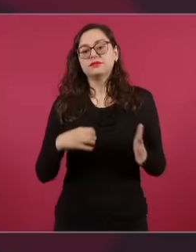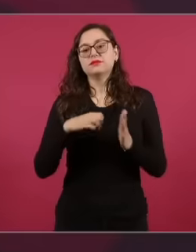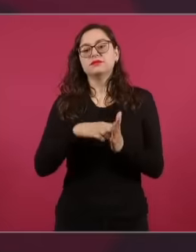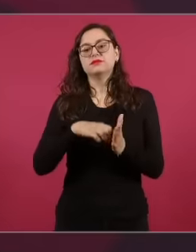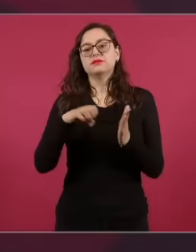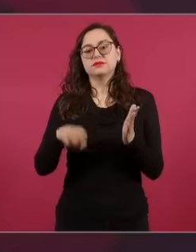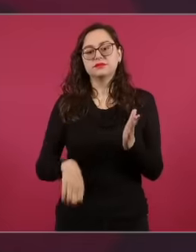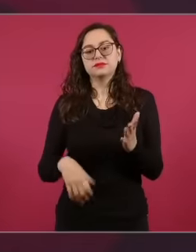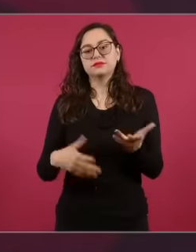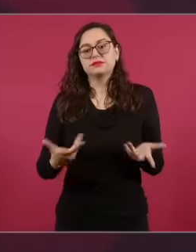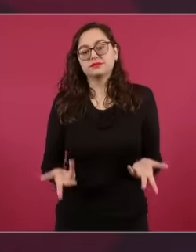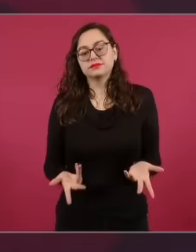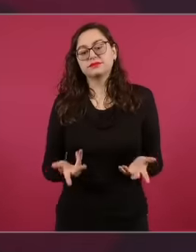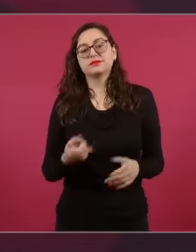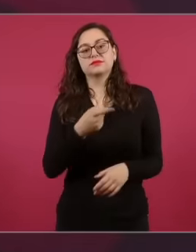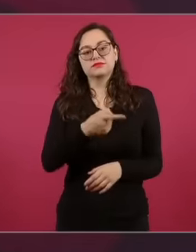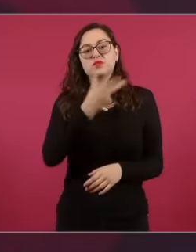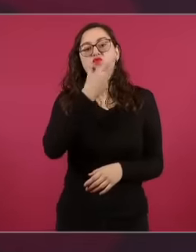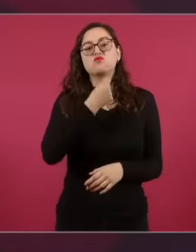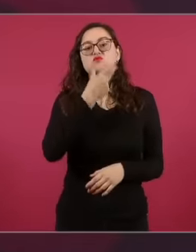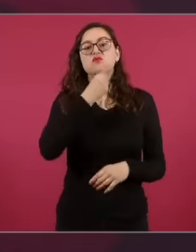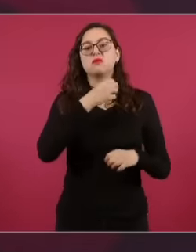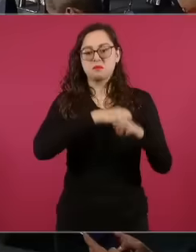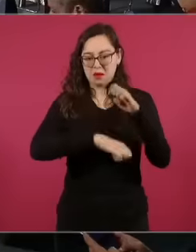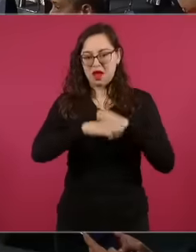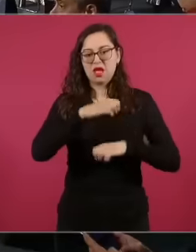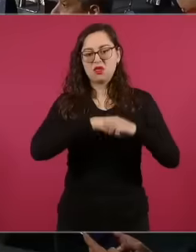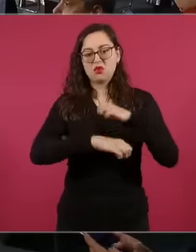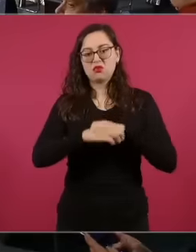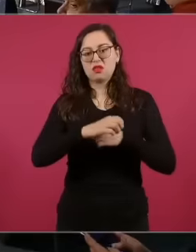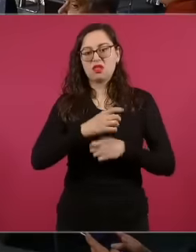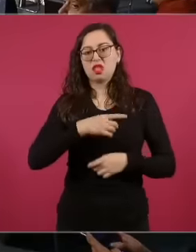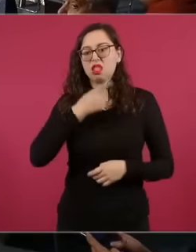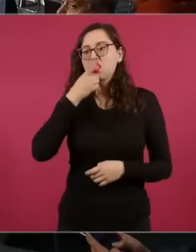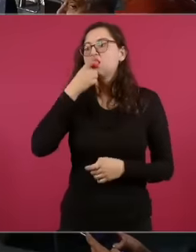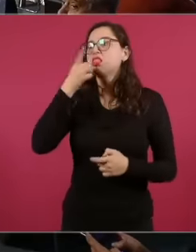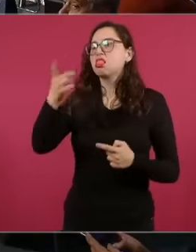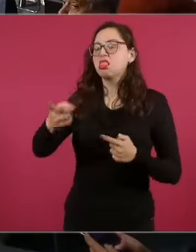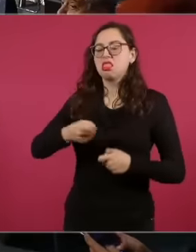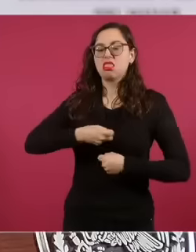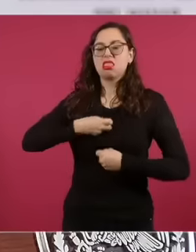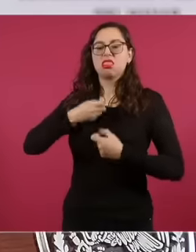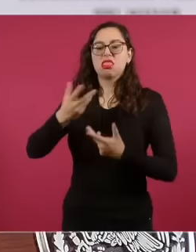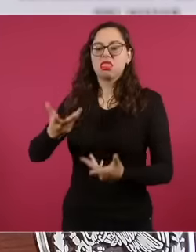the unfortunate imprudent behavior of Ambassador Ken Salazar